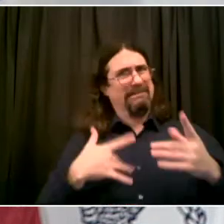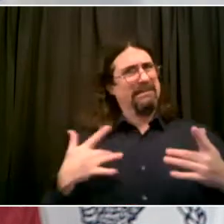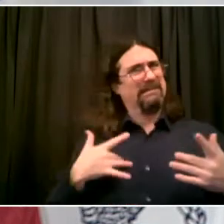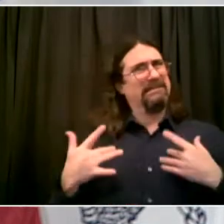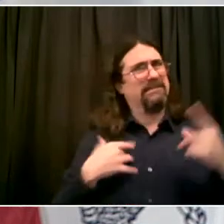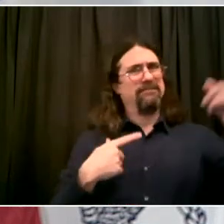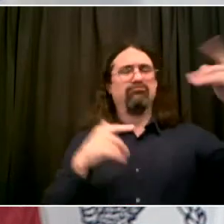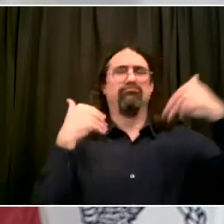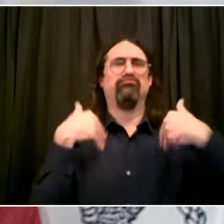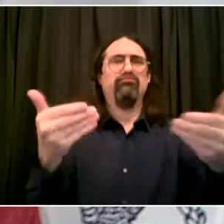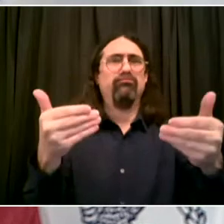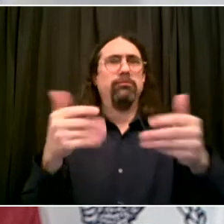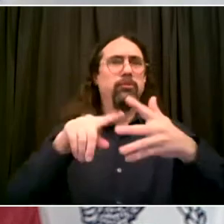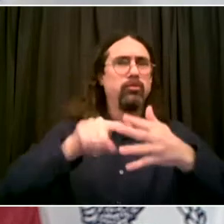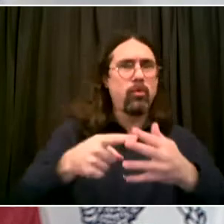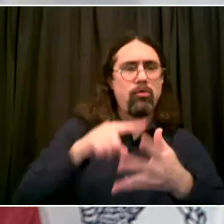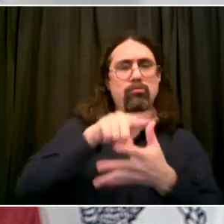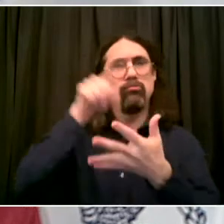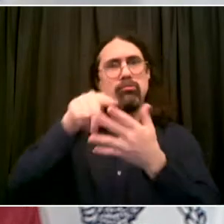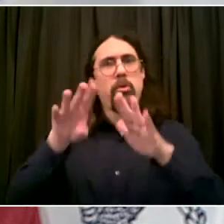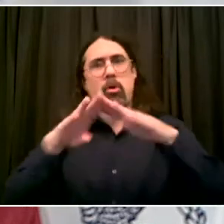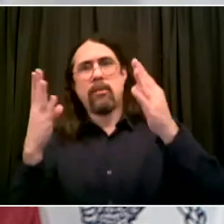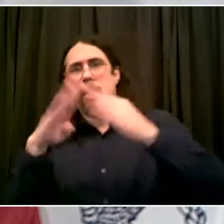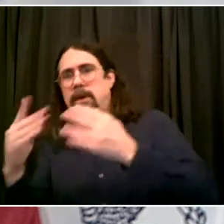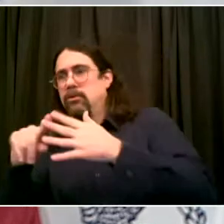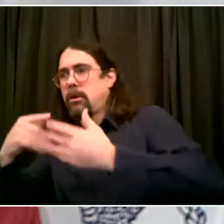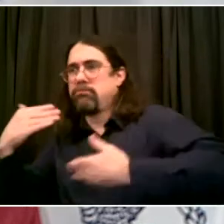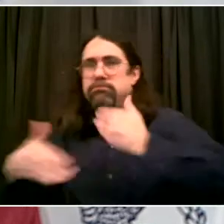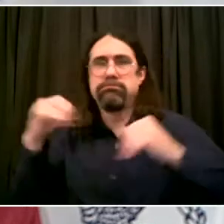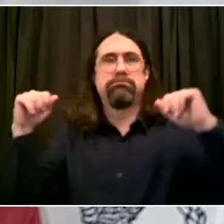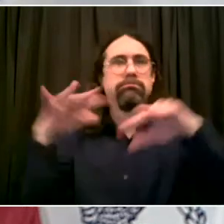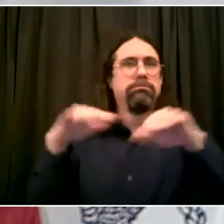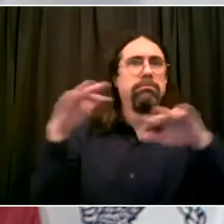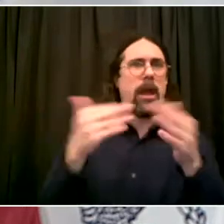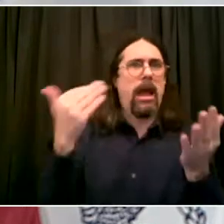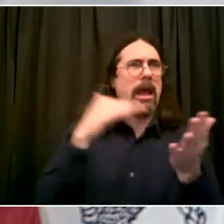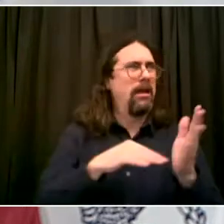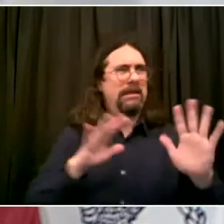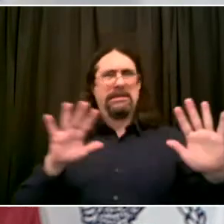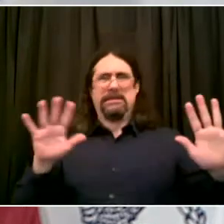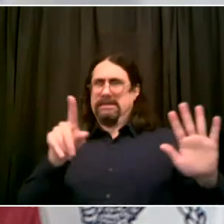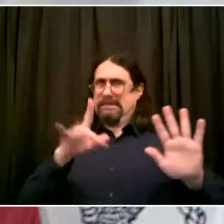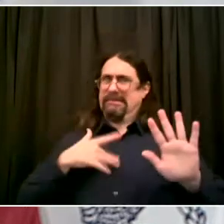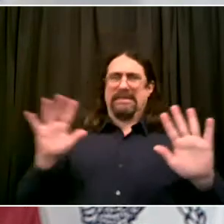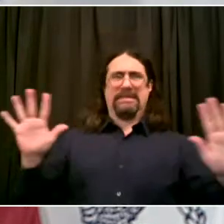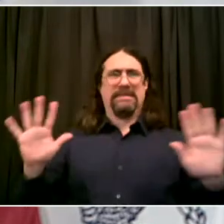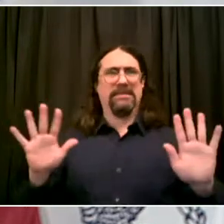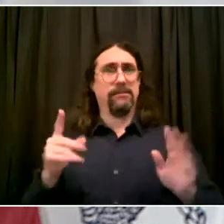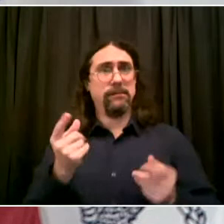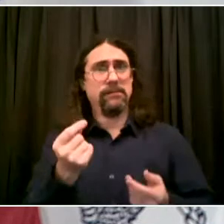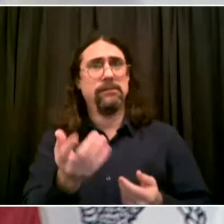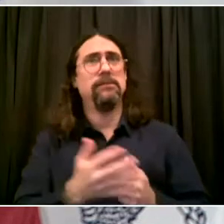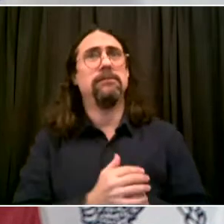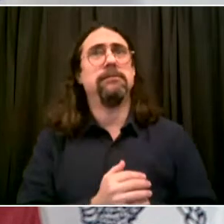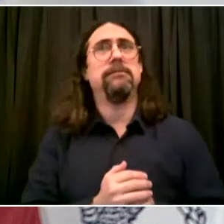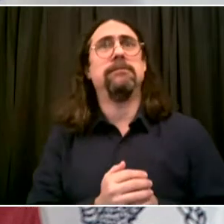MAYBE HOLDING OFF ON CONGREGATING IN THIS MATTER? I'M DEFINITELY